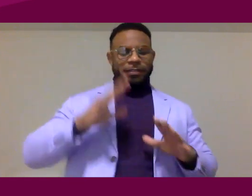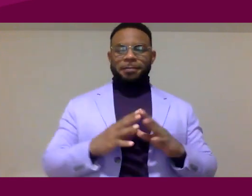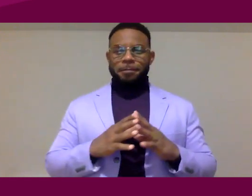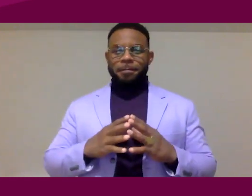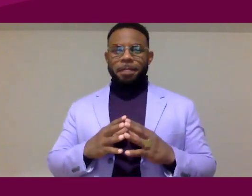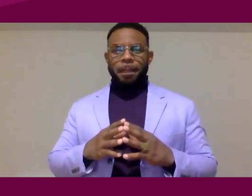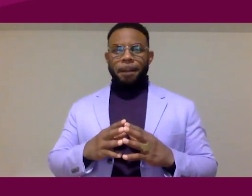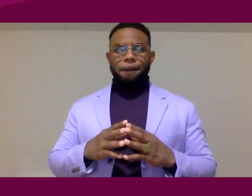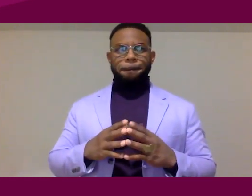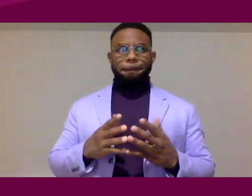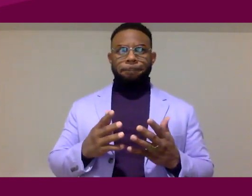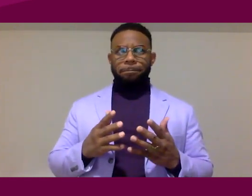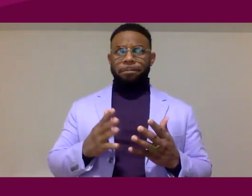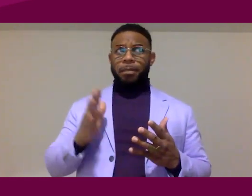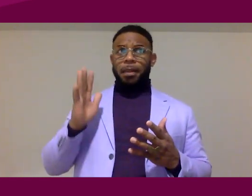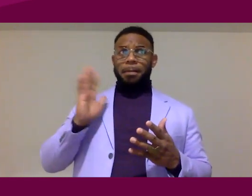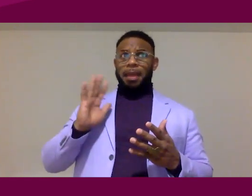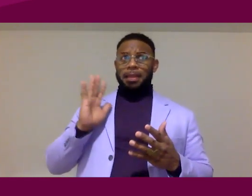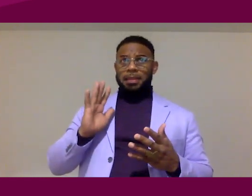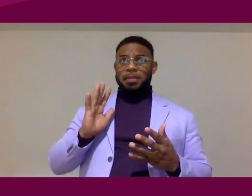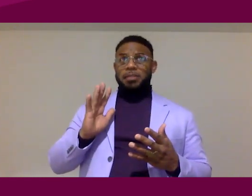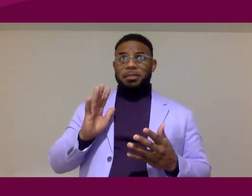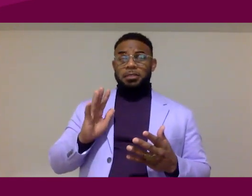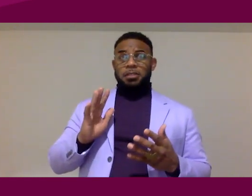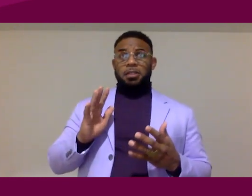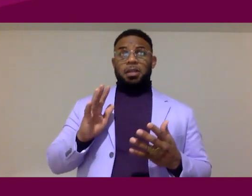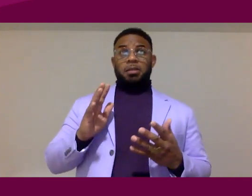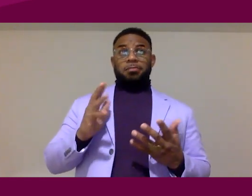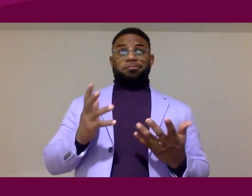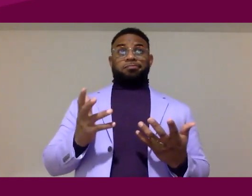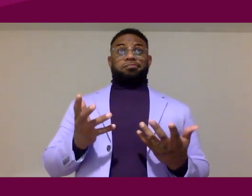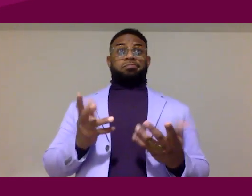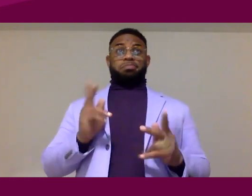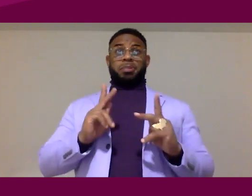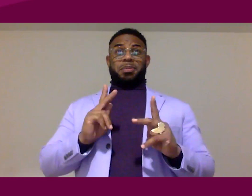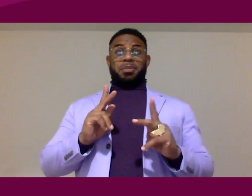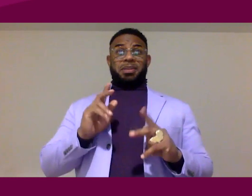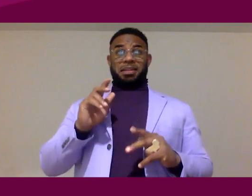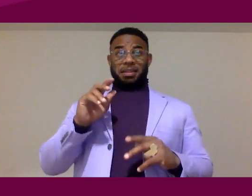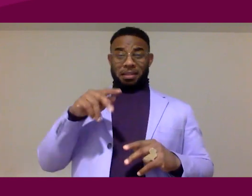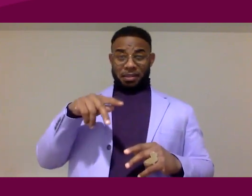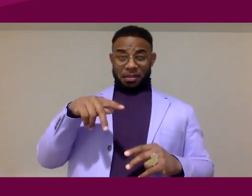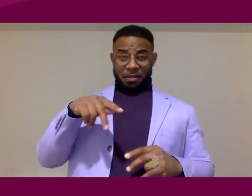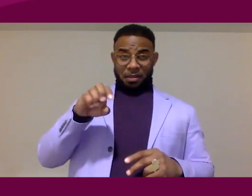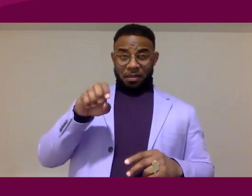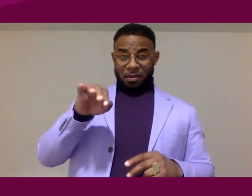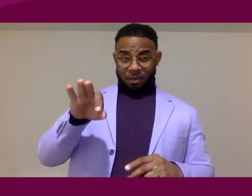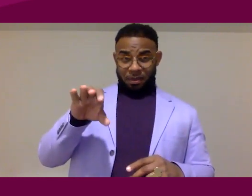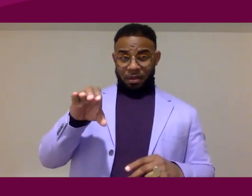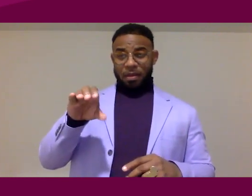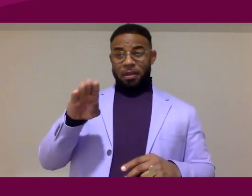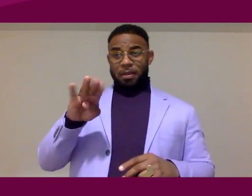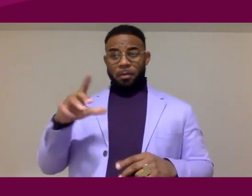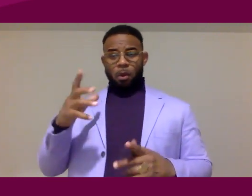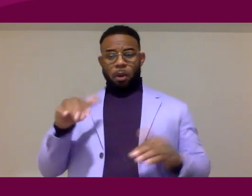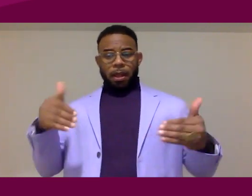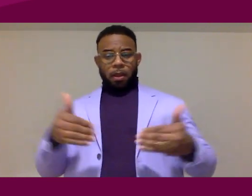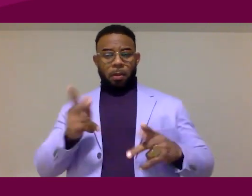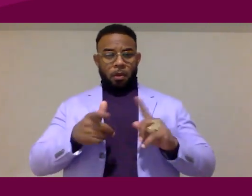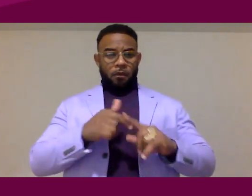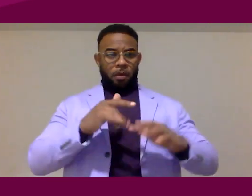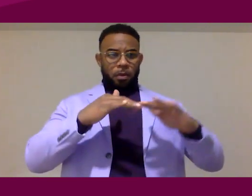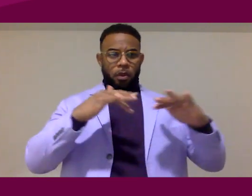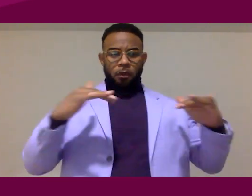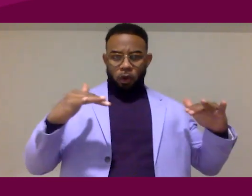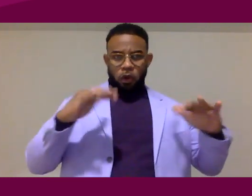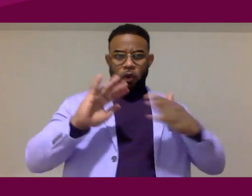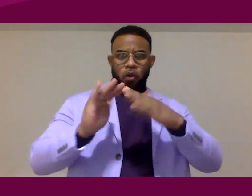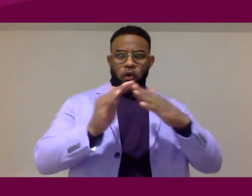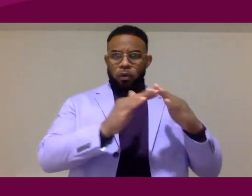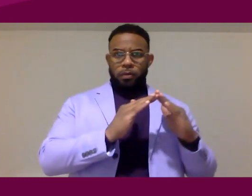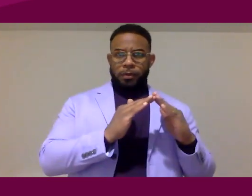And back then the folks at Pacific Bell wanted to introduce people from diverse communities